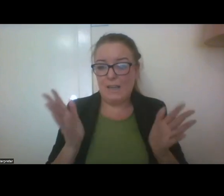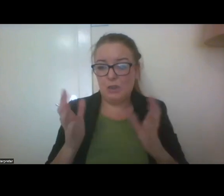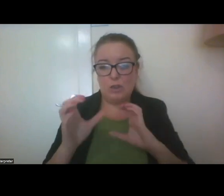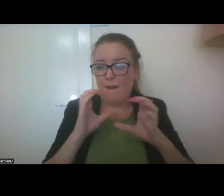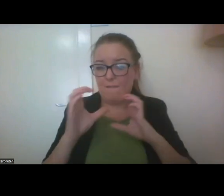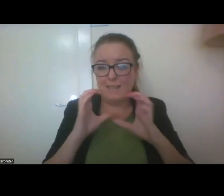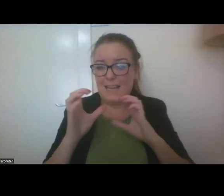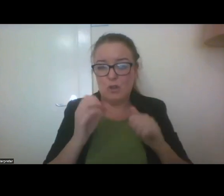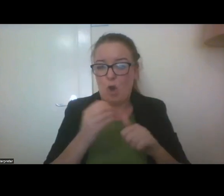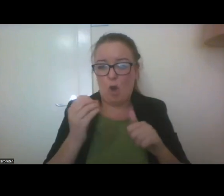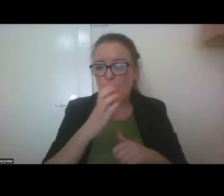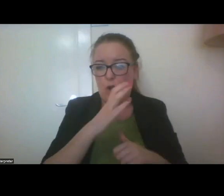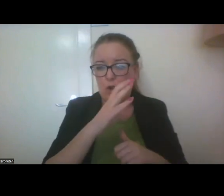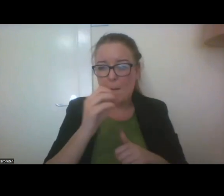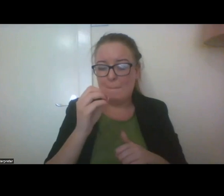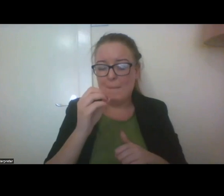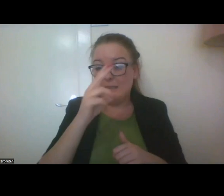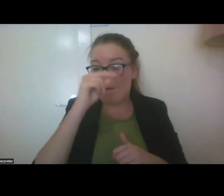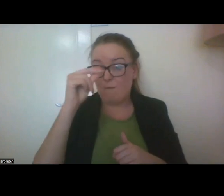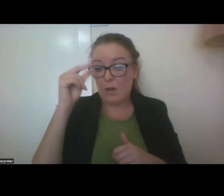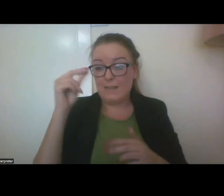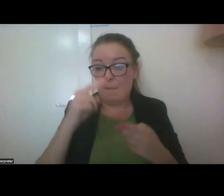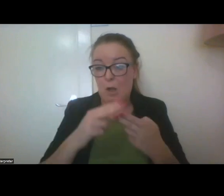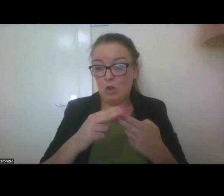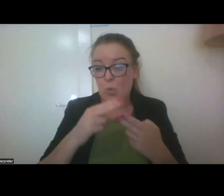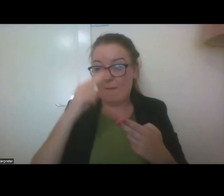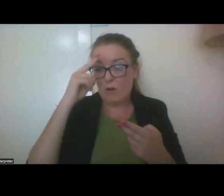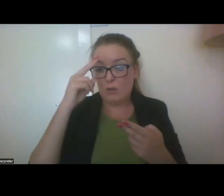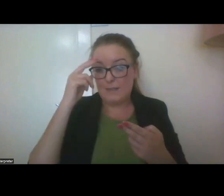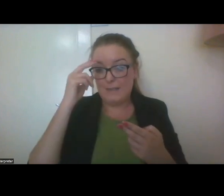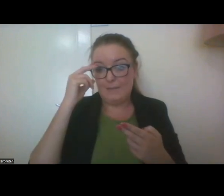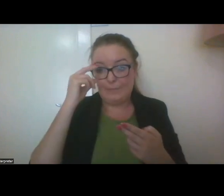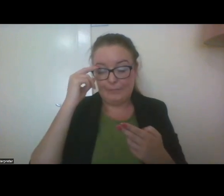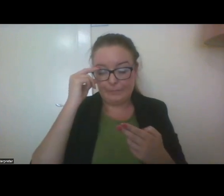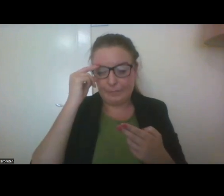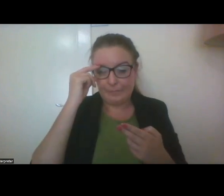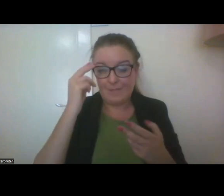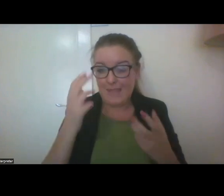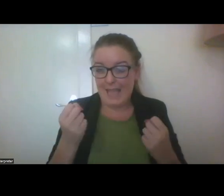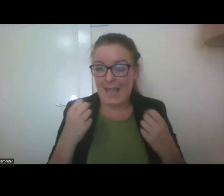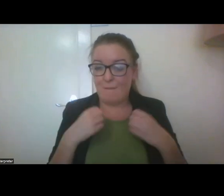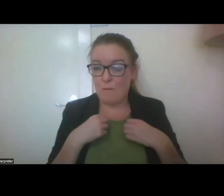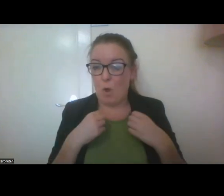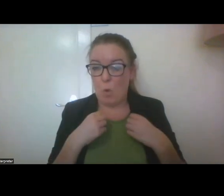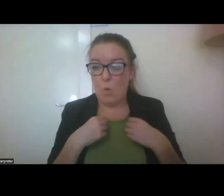For example, at a university that has its own university Go application,